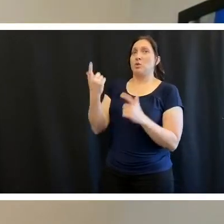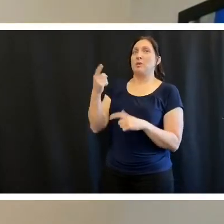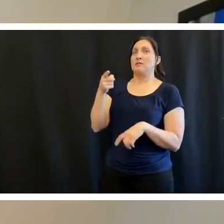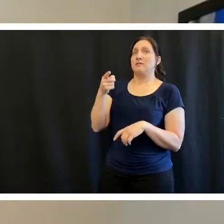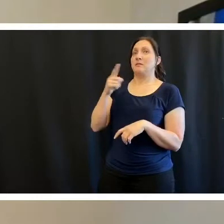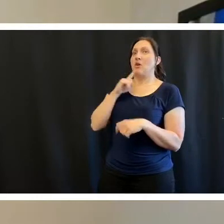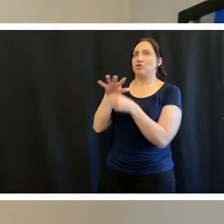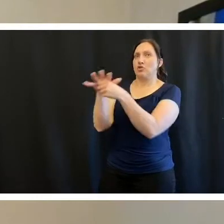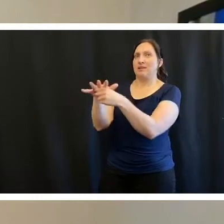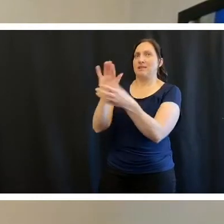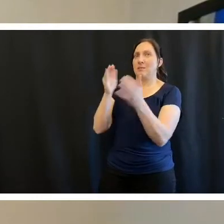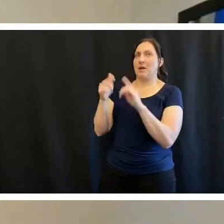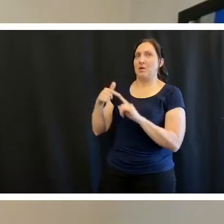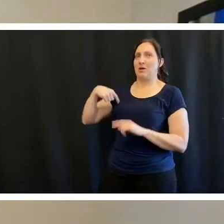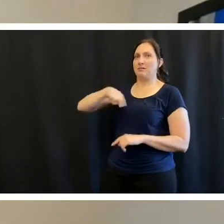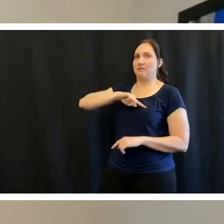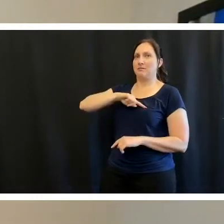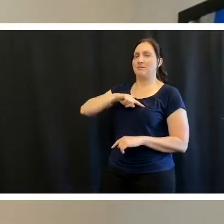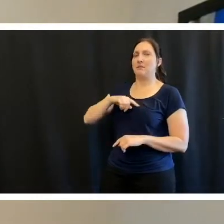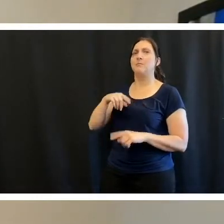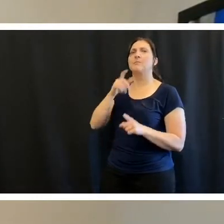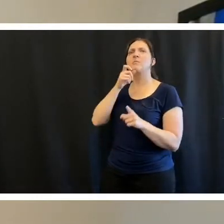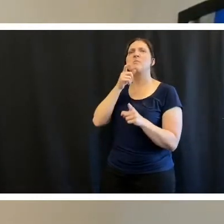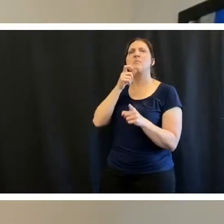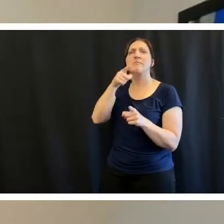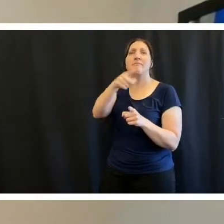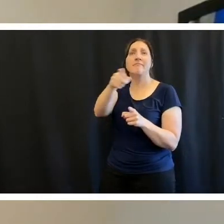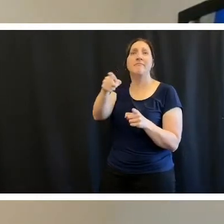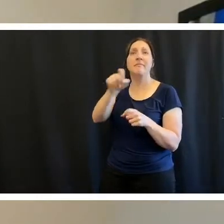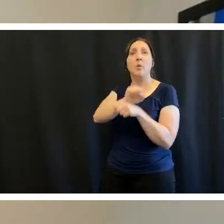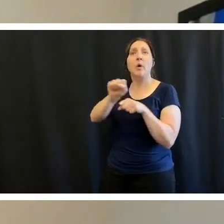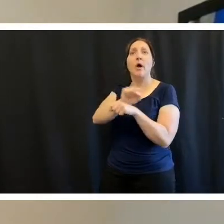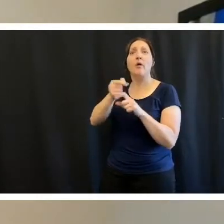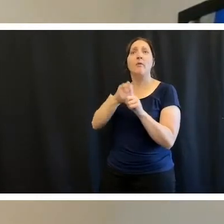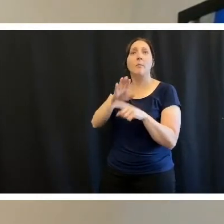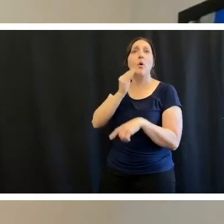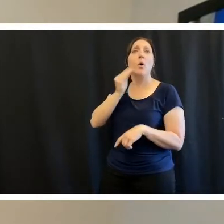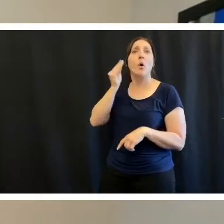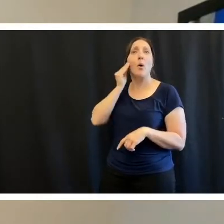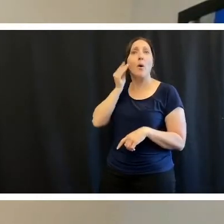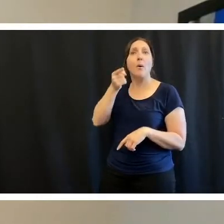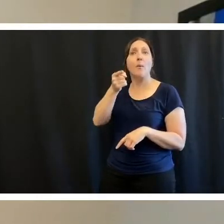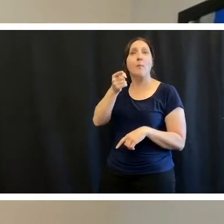If any of you that have been working from home, you've noticed that even tools like Webex and Zoom